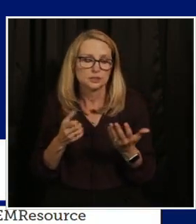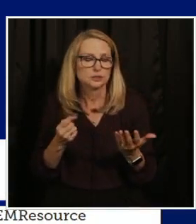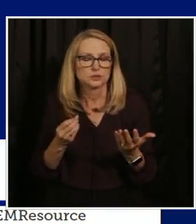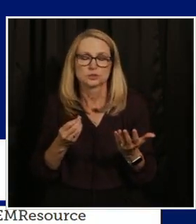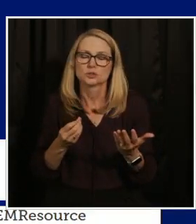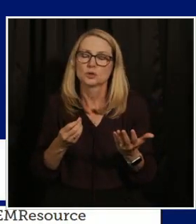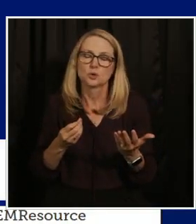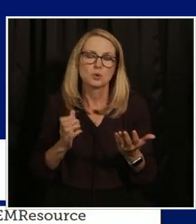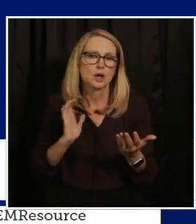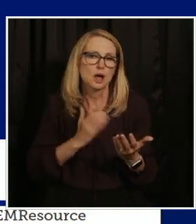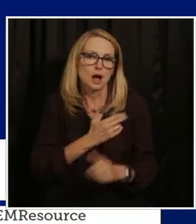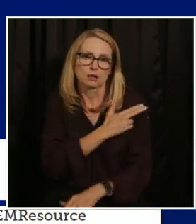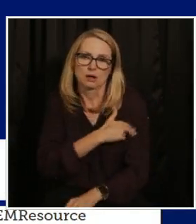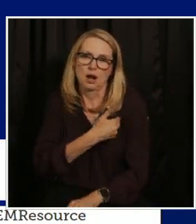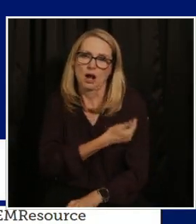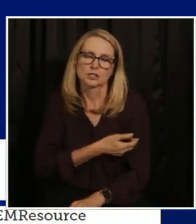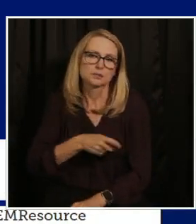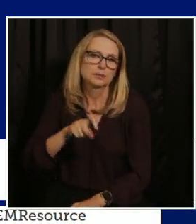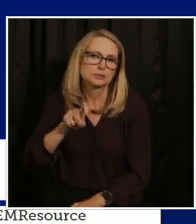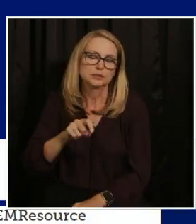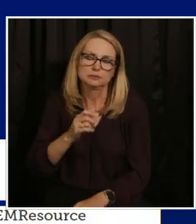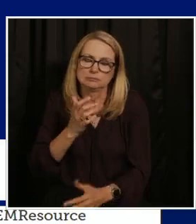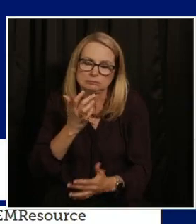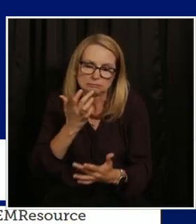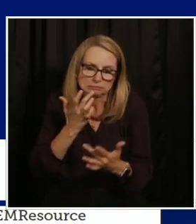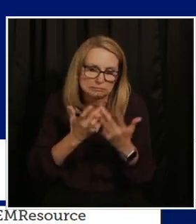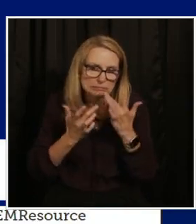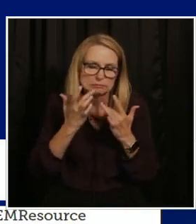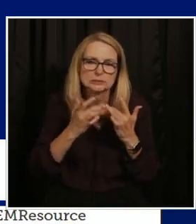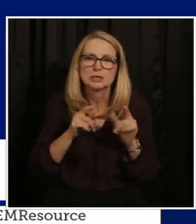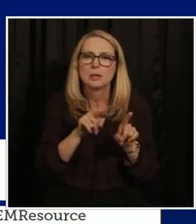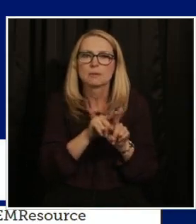the stress that they are feeling the impact that this wave is having on them